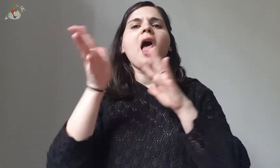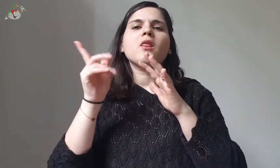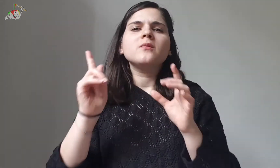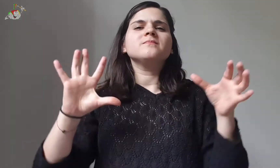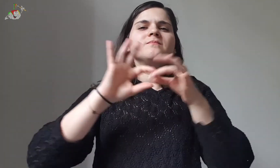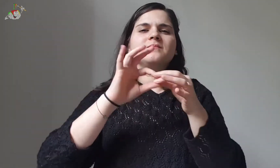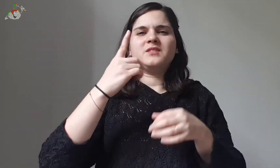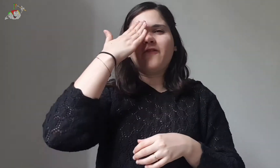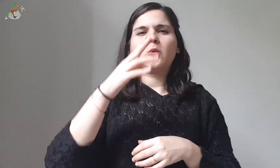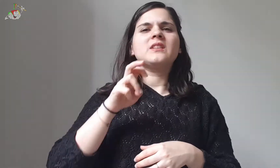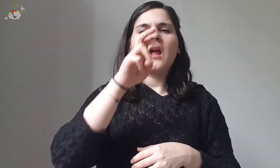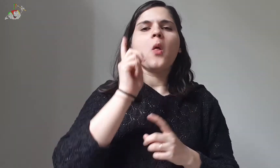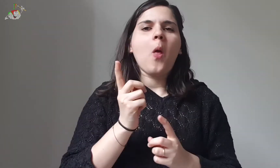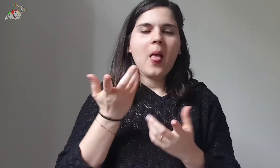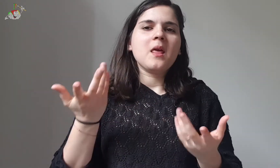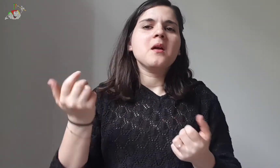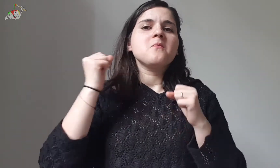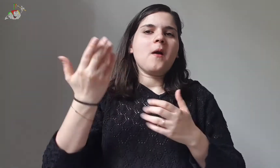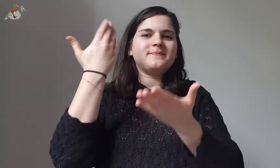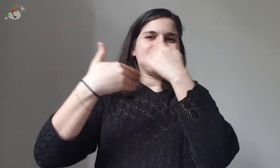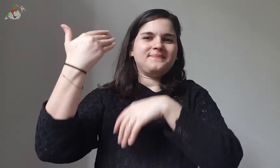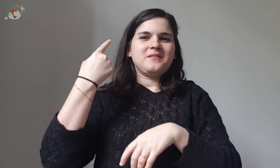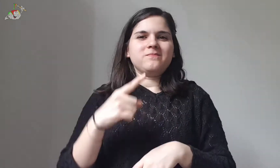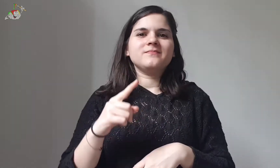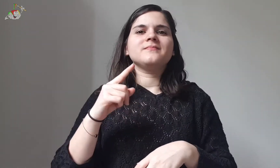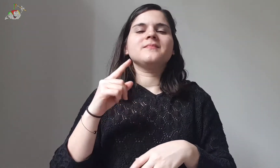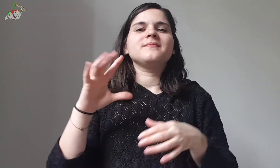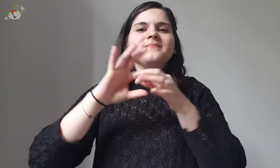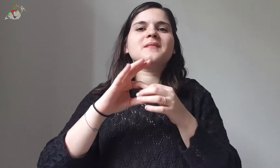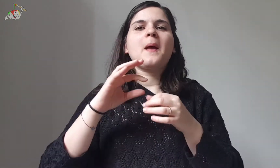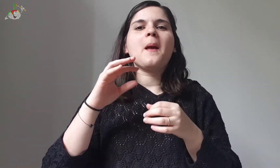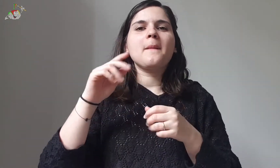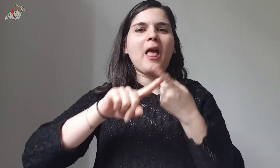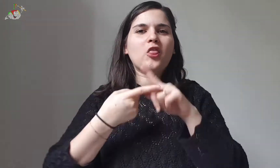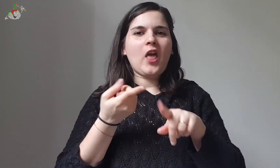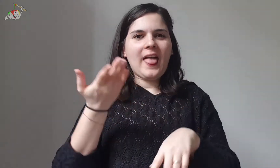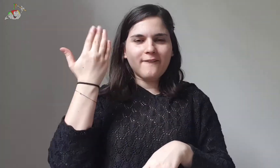Another possible reason relating to this superstition may refer to the Middle Ages,